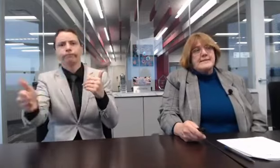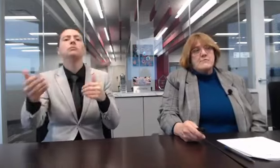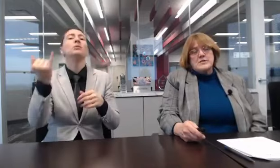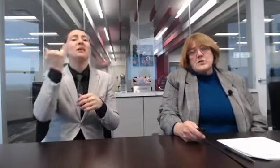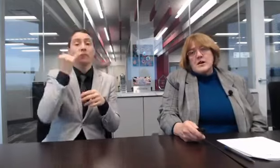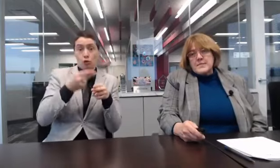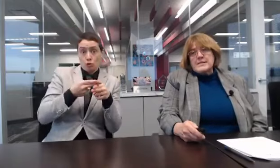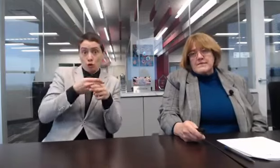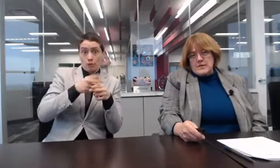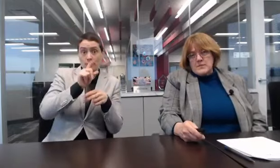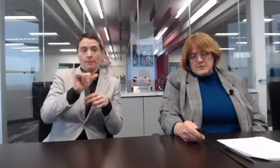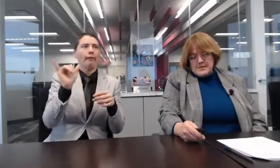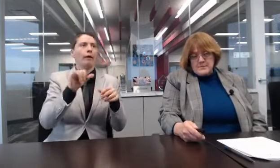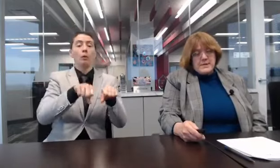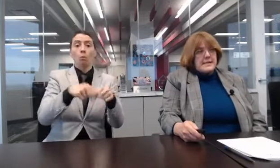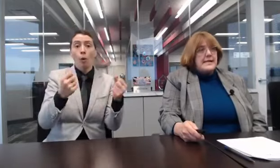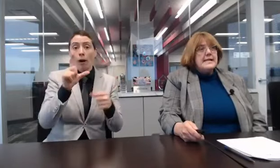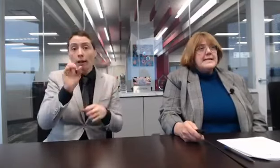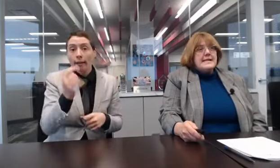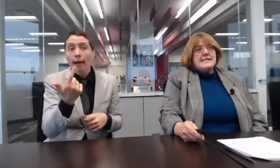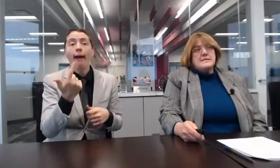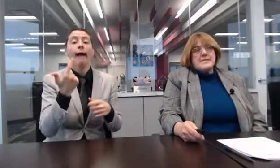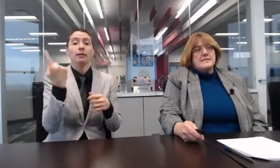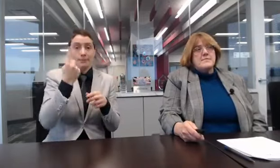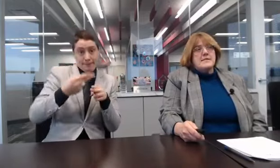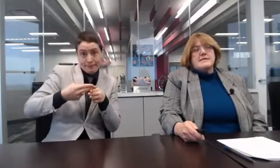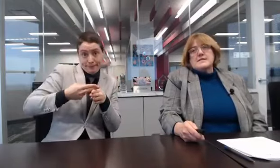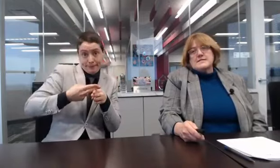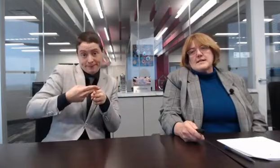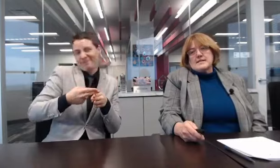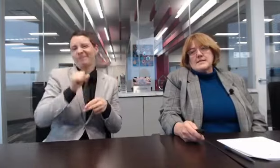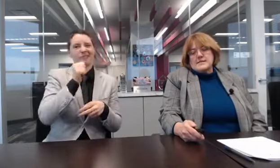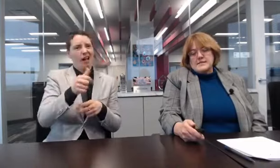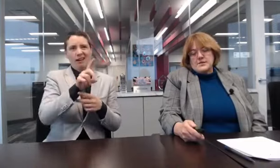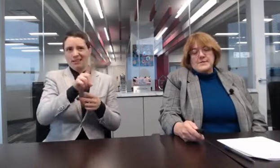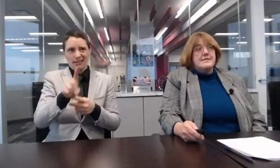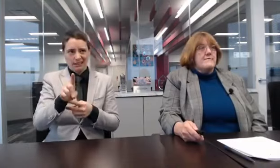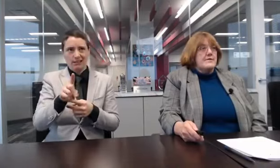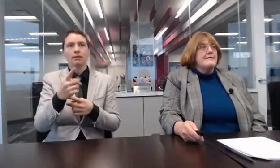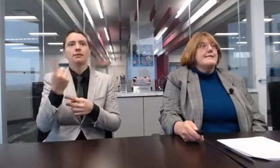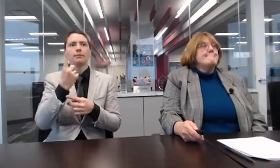that would not be a developmental disability. It has to be something that is likely to continue indefinitely.